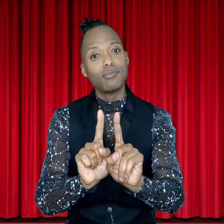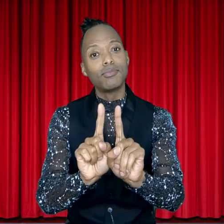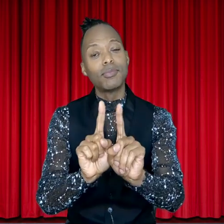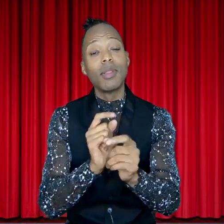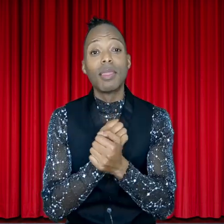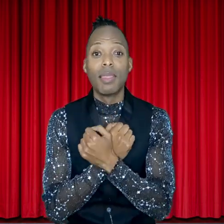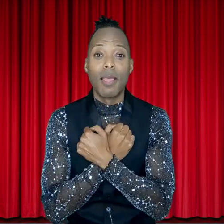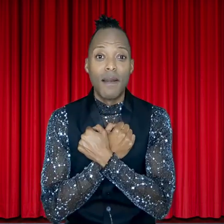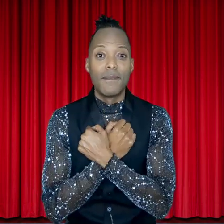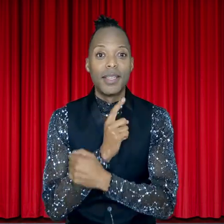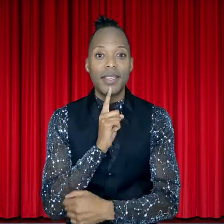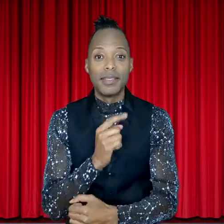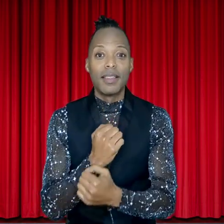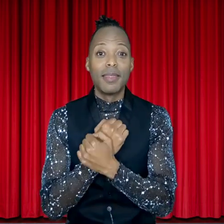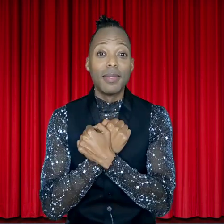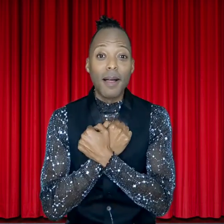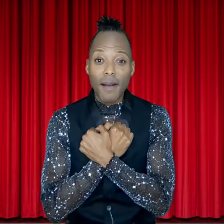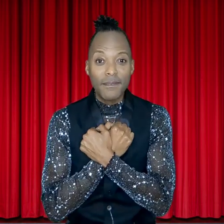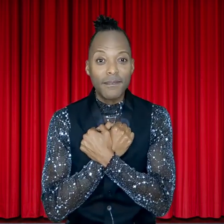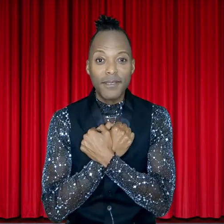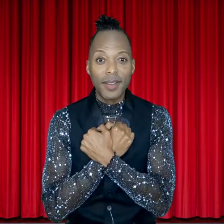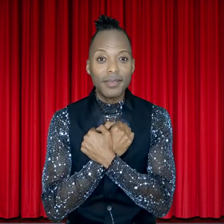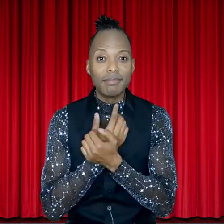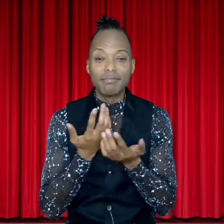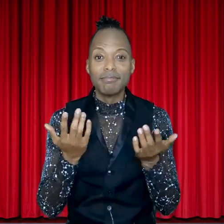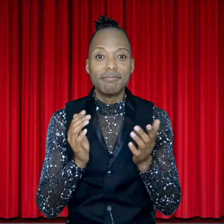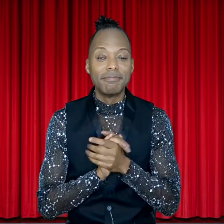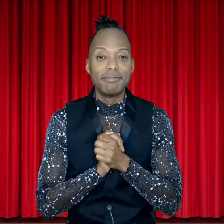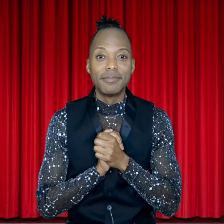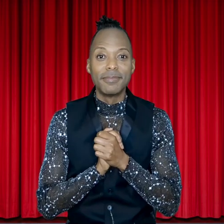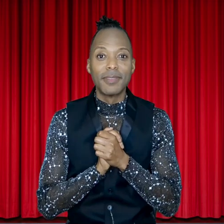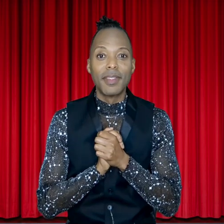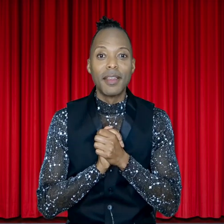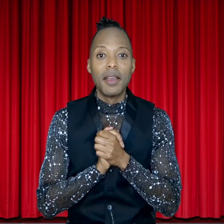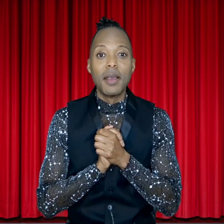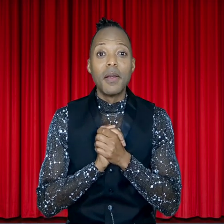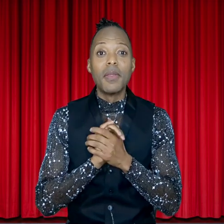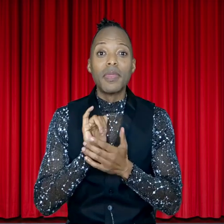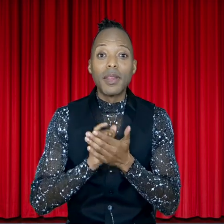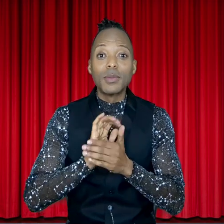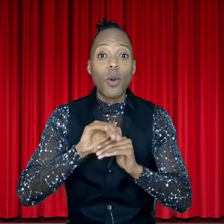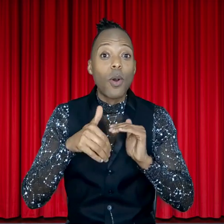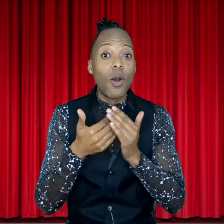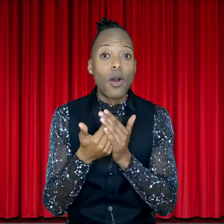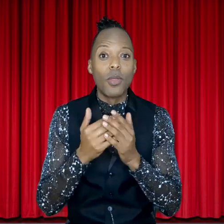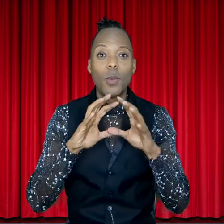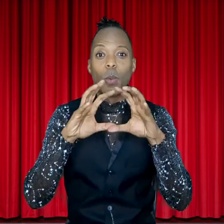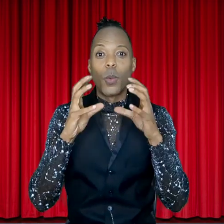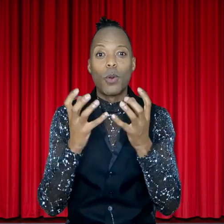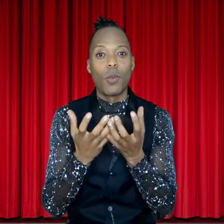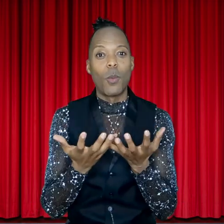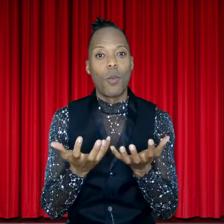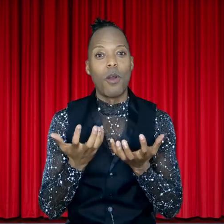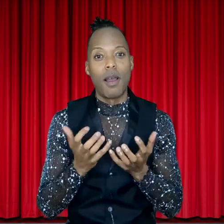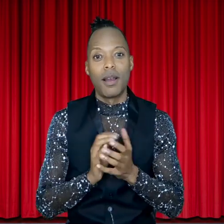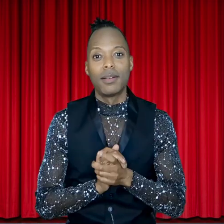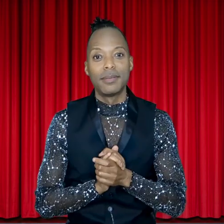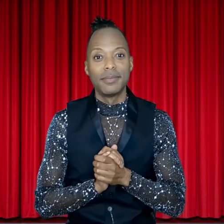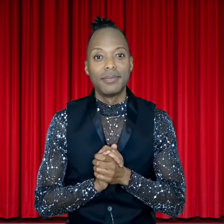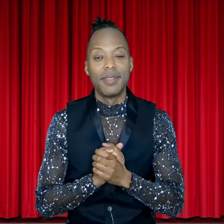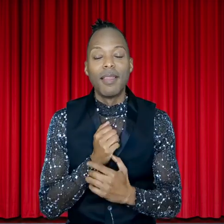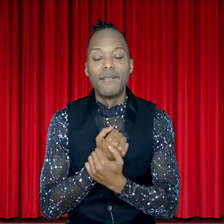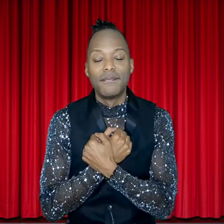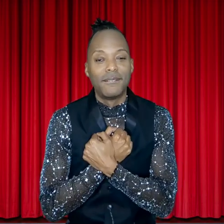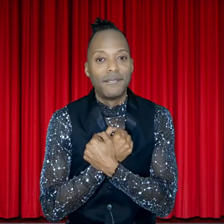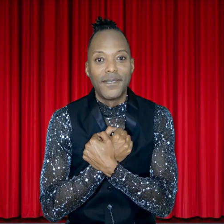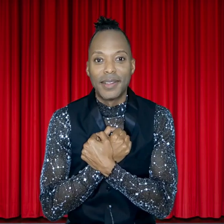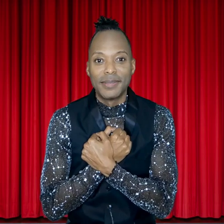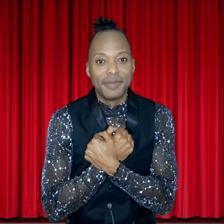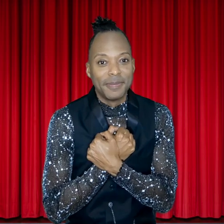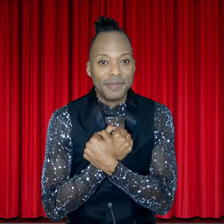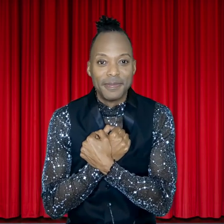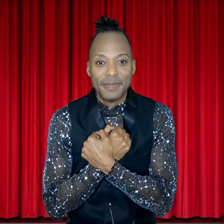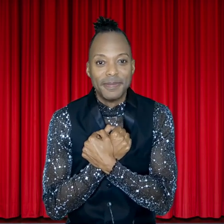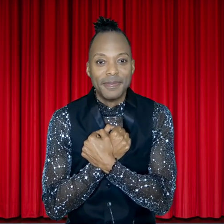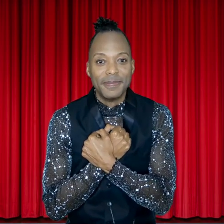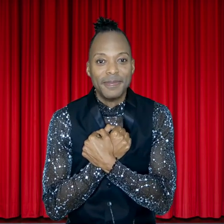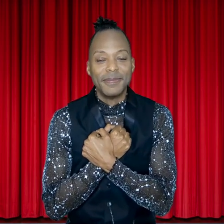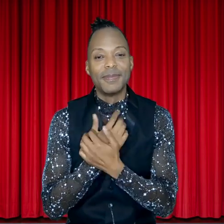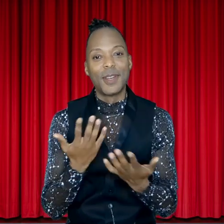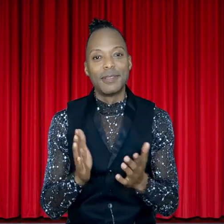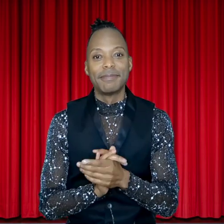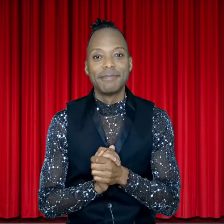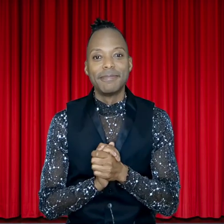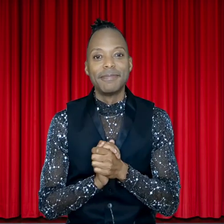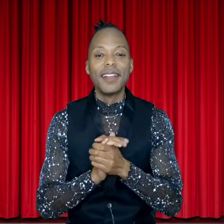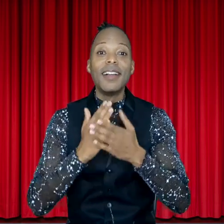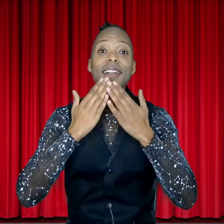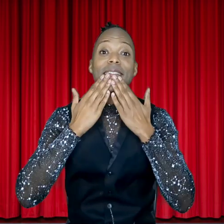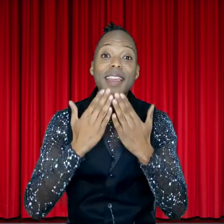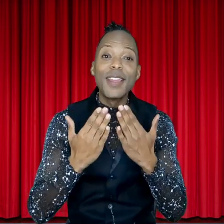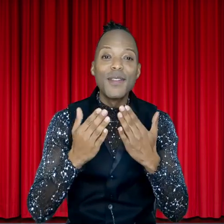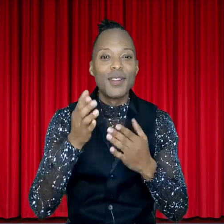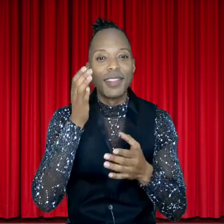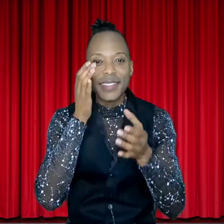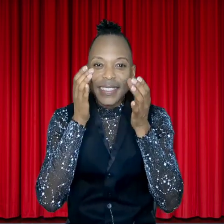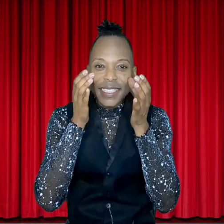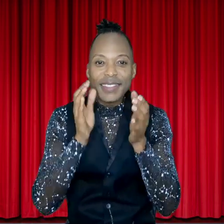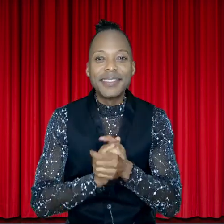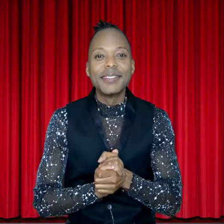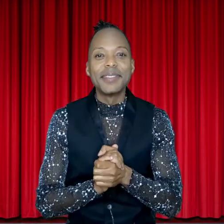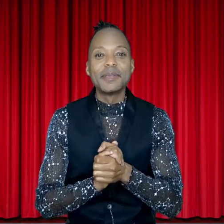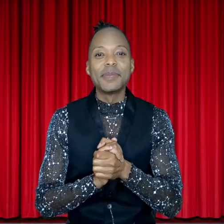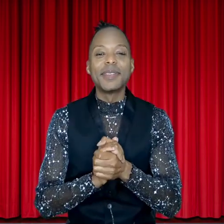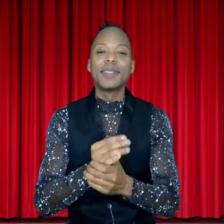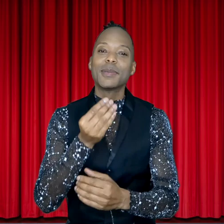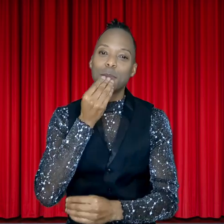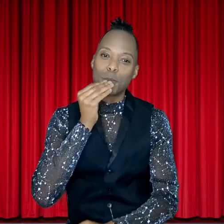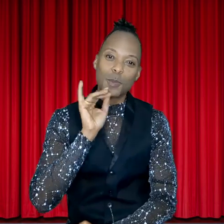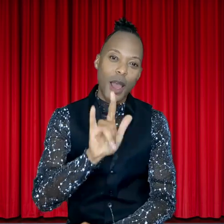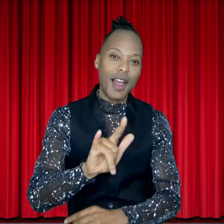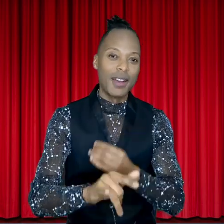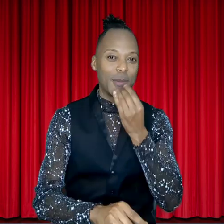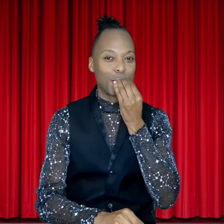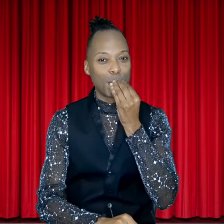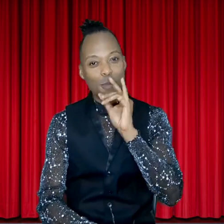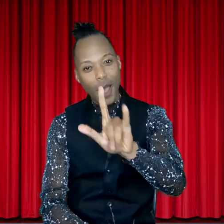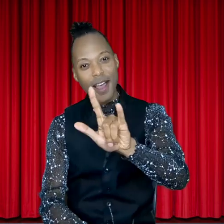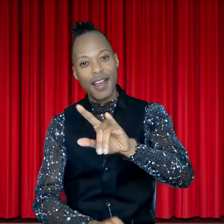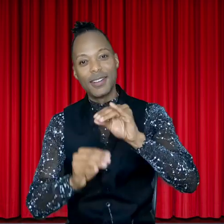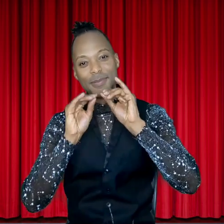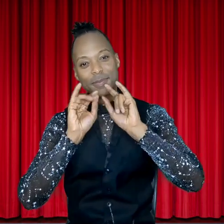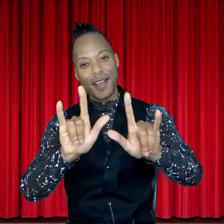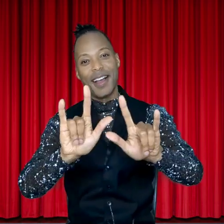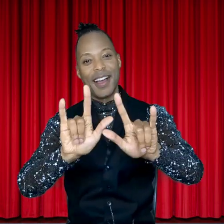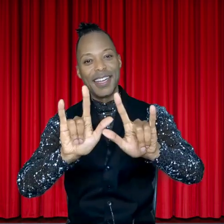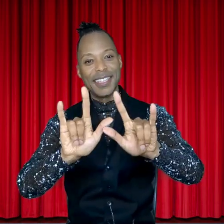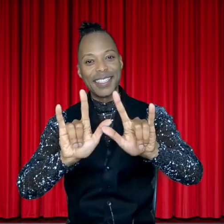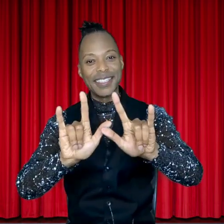yeah...! That's all the world wants love. LOVE. Thank you for listening.